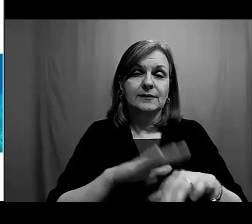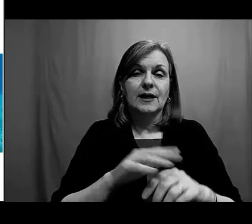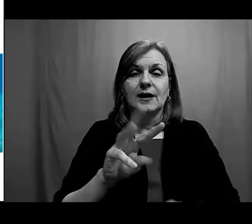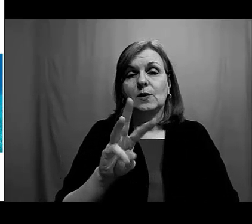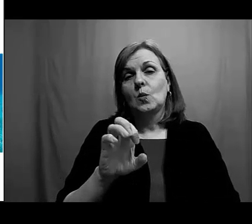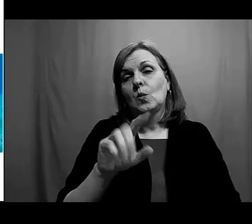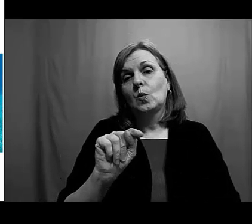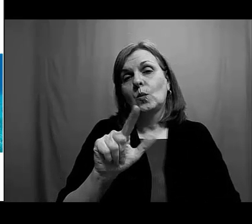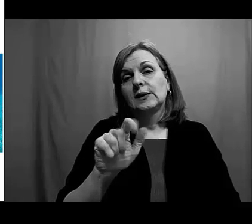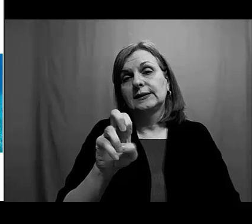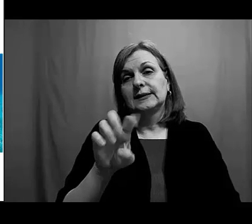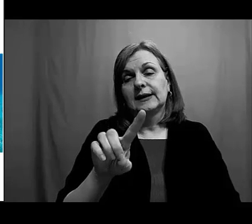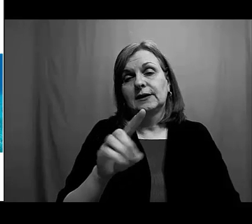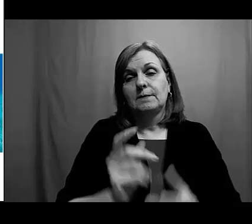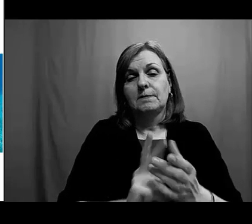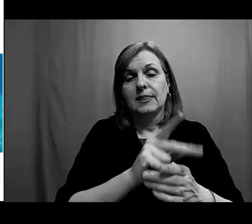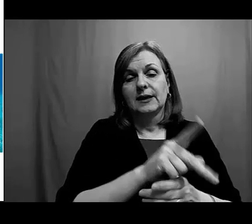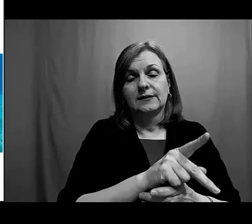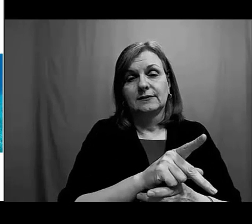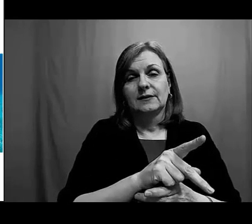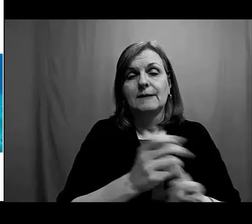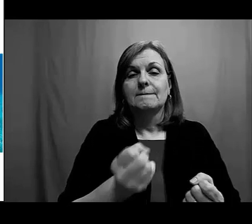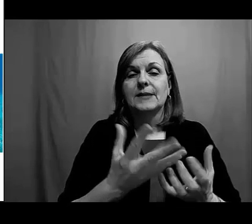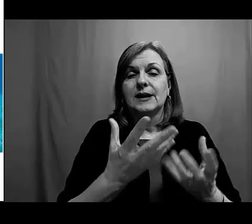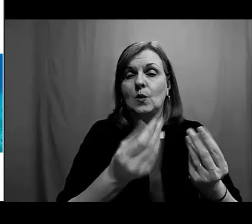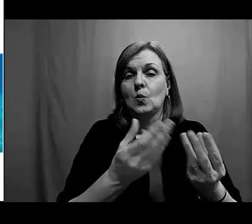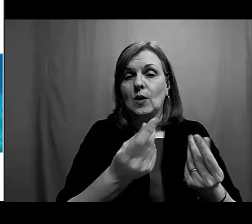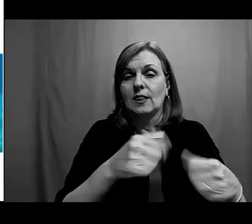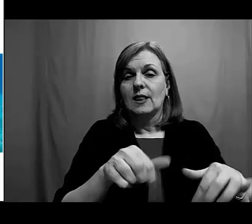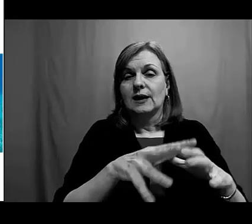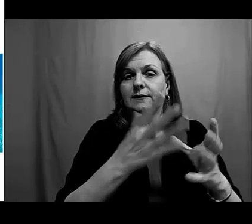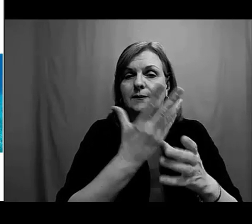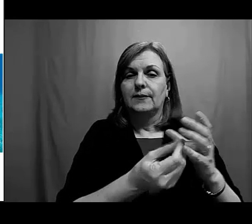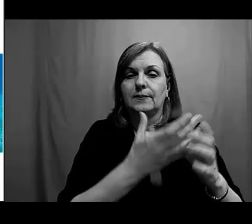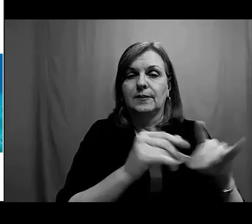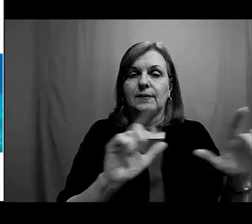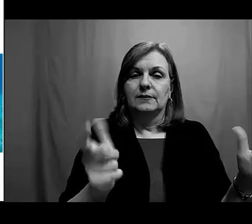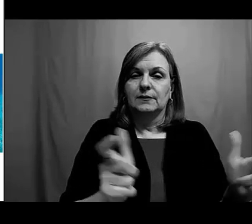wetland plants and we've lost a lot of our wetlands over the years - their species is